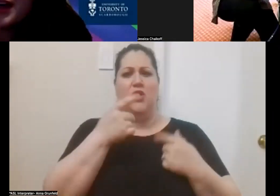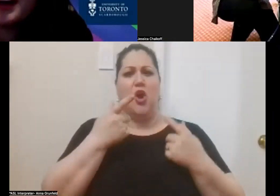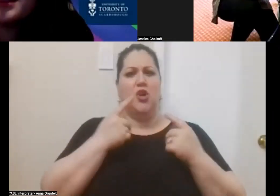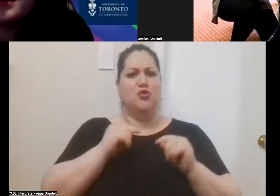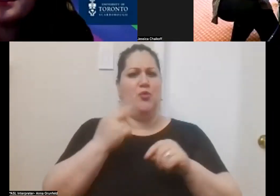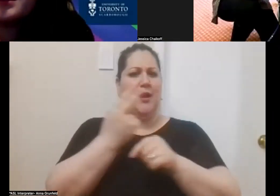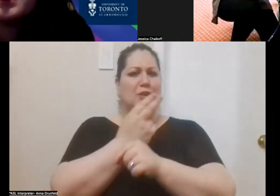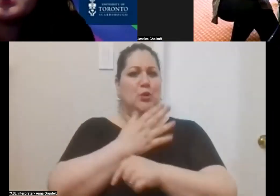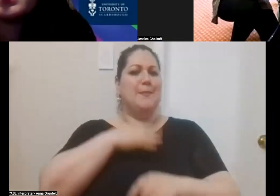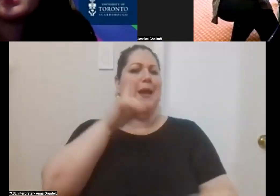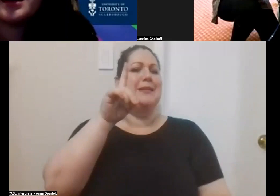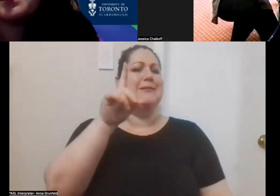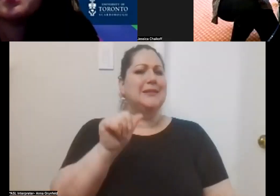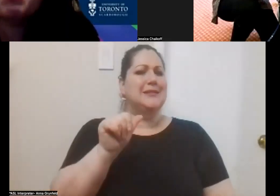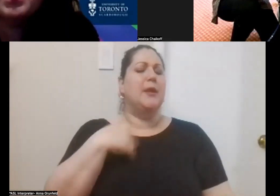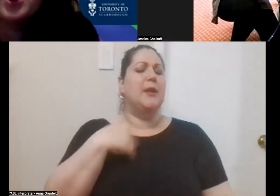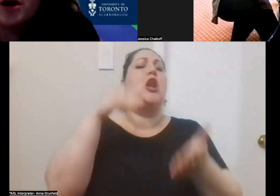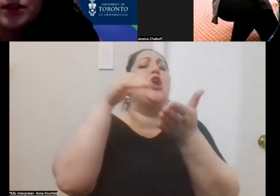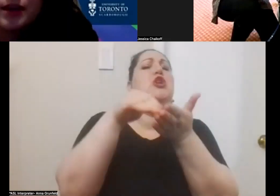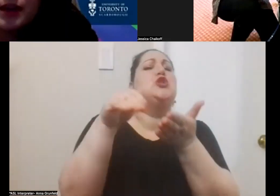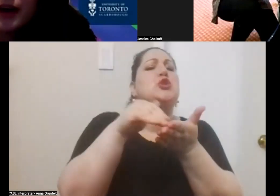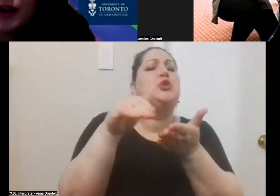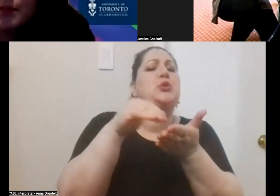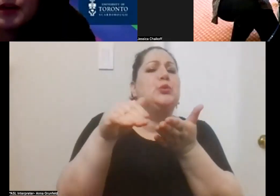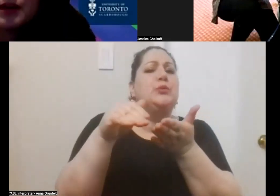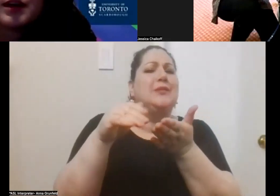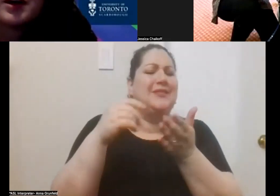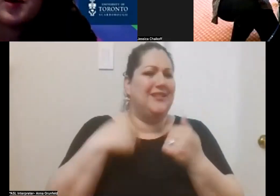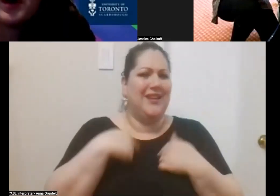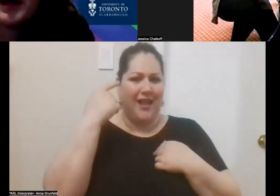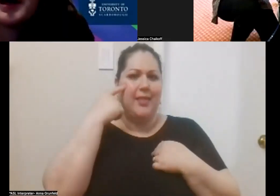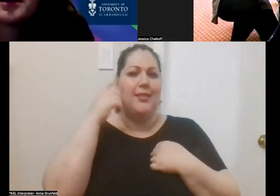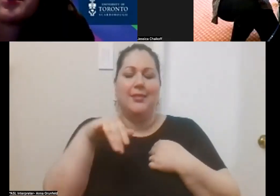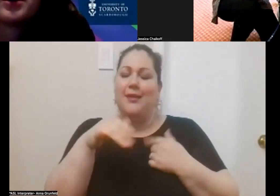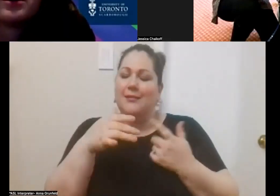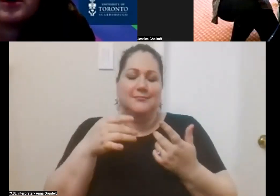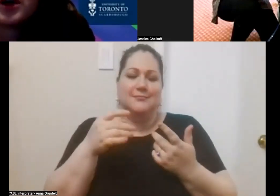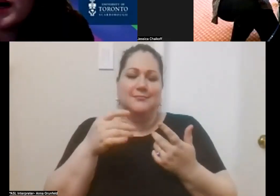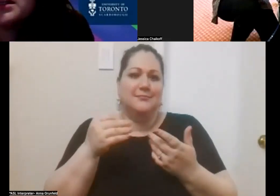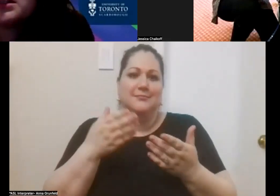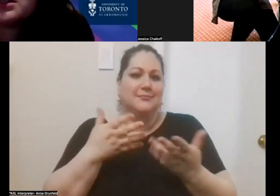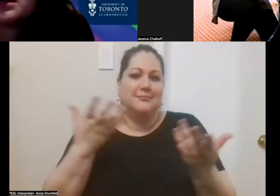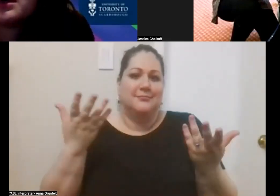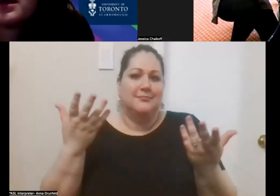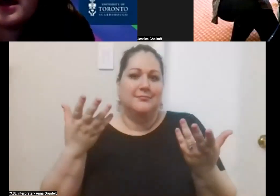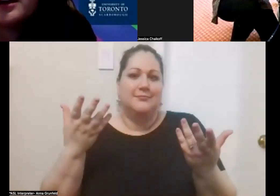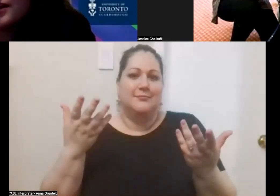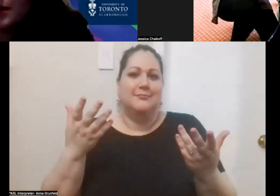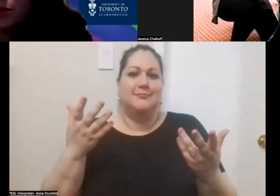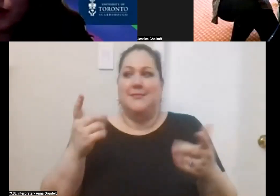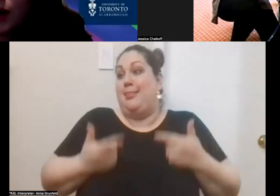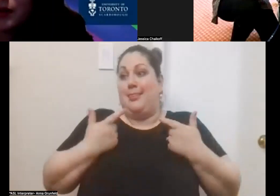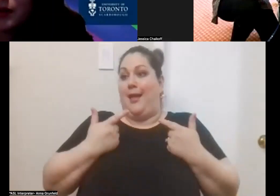And I think that this extends beyond the academy. When I ask for a request, any type of request,